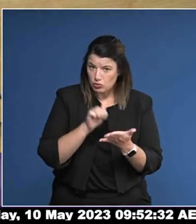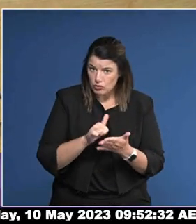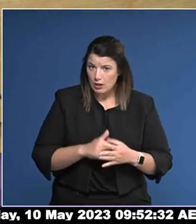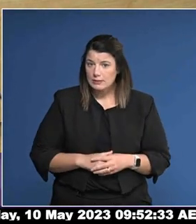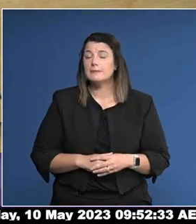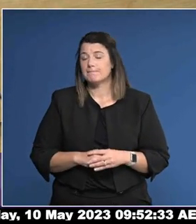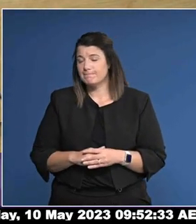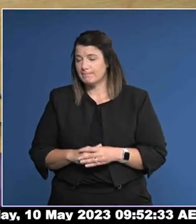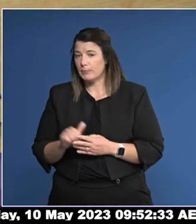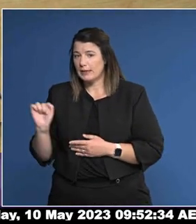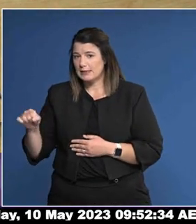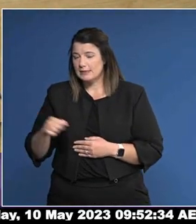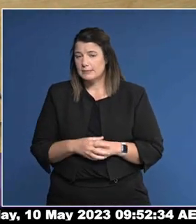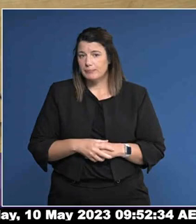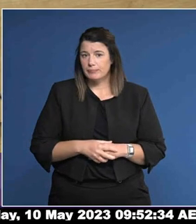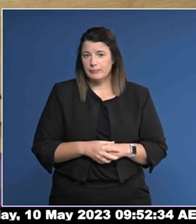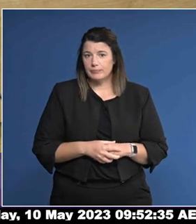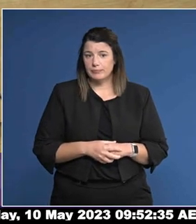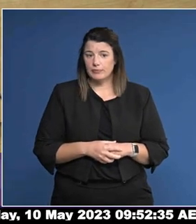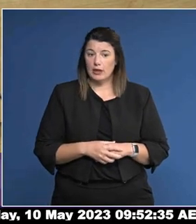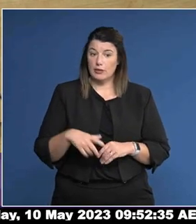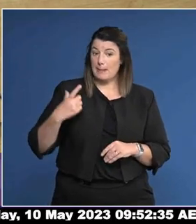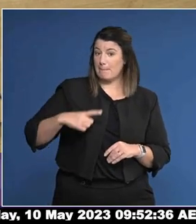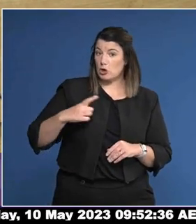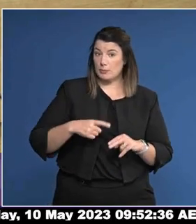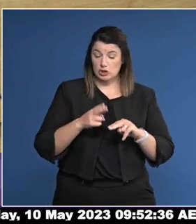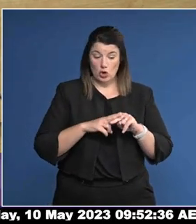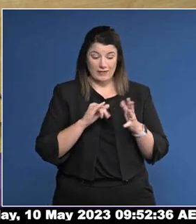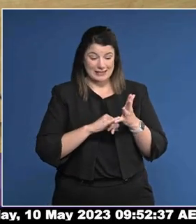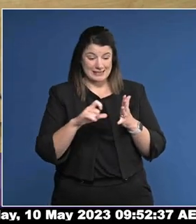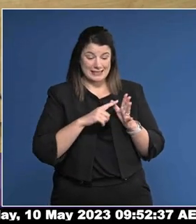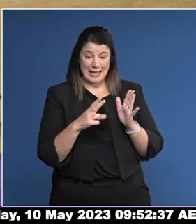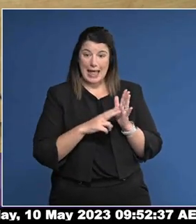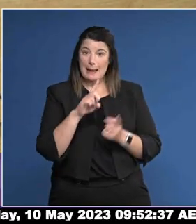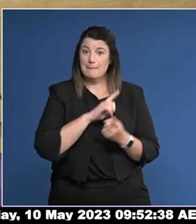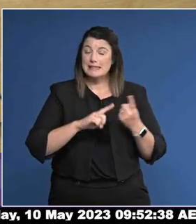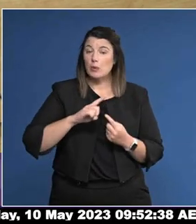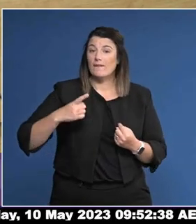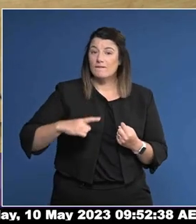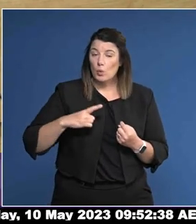And that the purpose of a SCAN meeting is to ensure that there is a critical